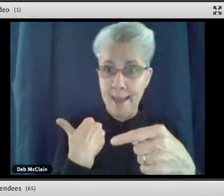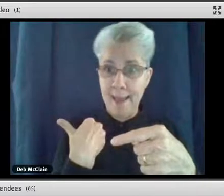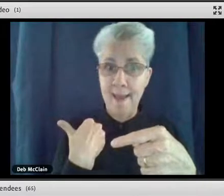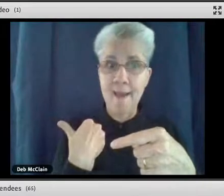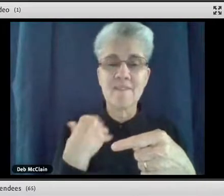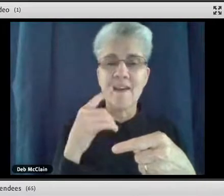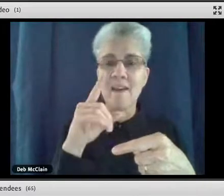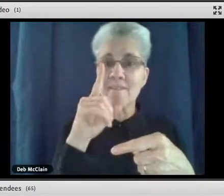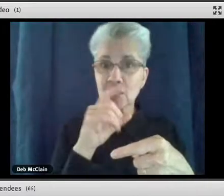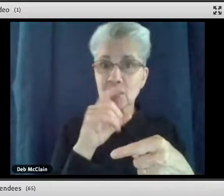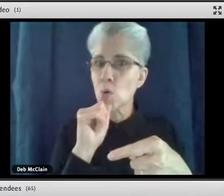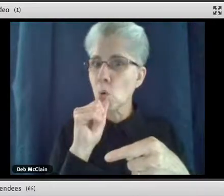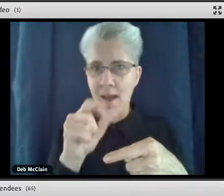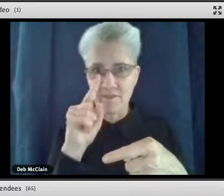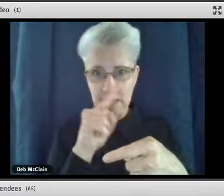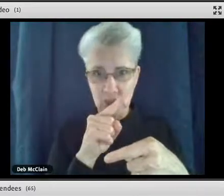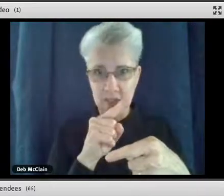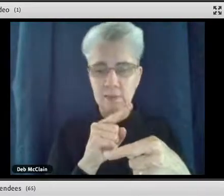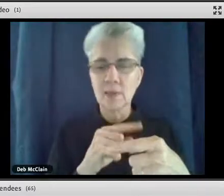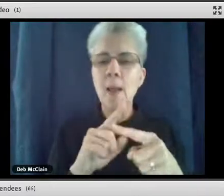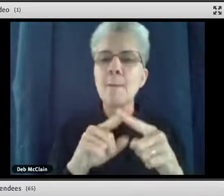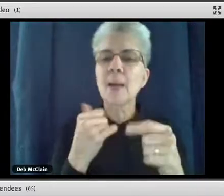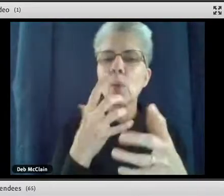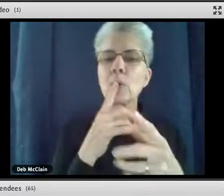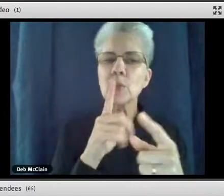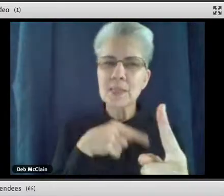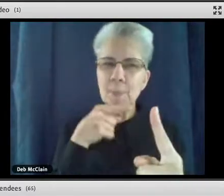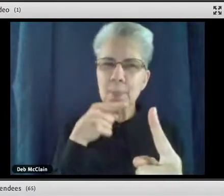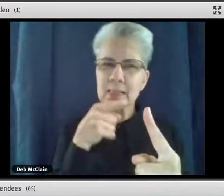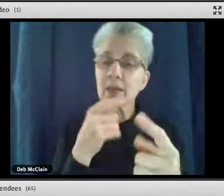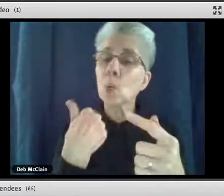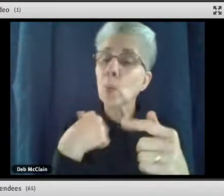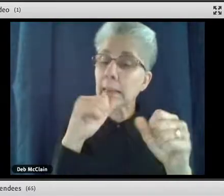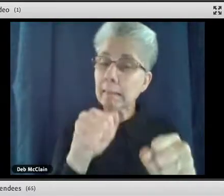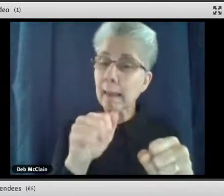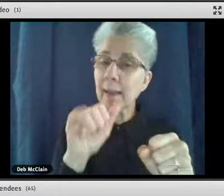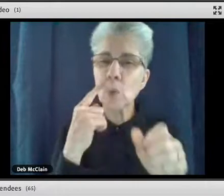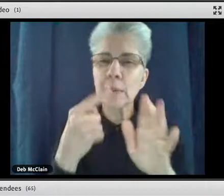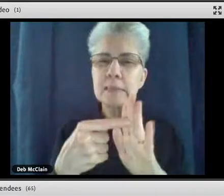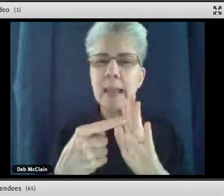This tells us if we have a fiction or nonfiction,